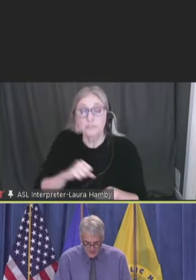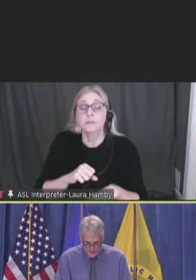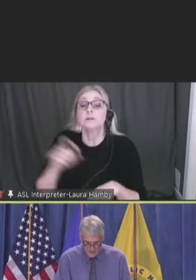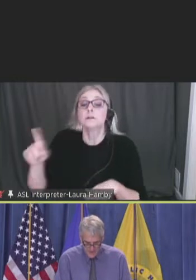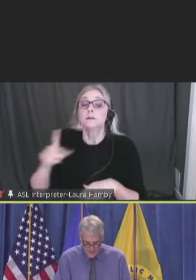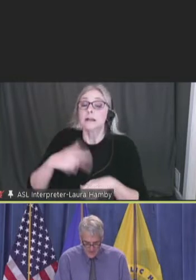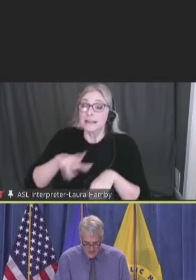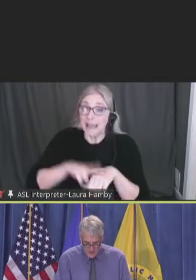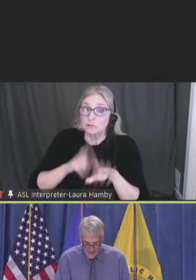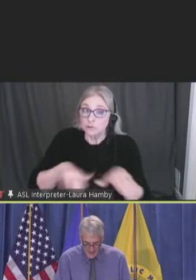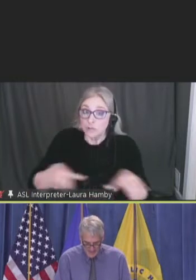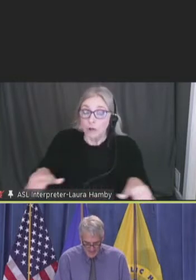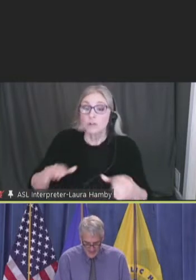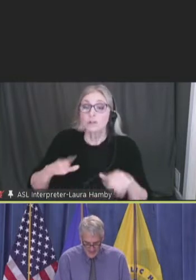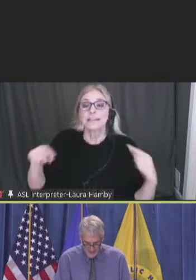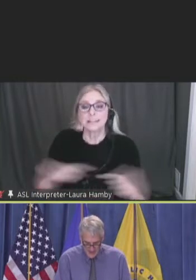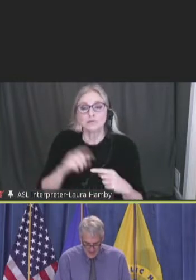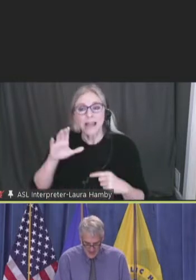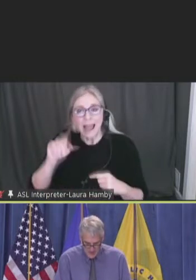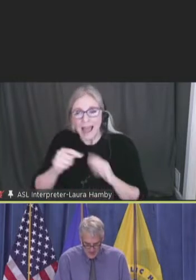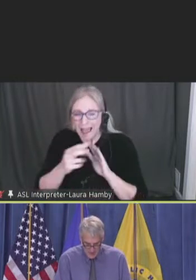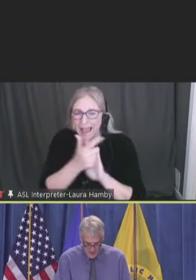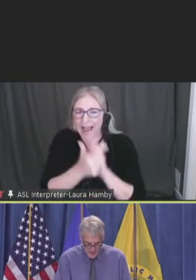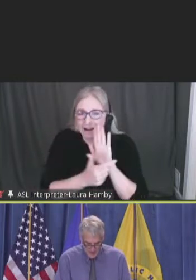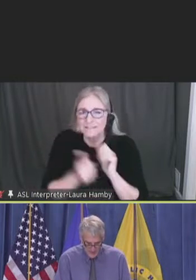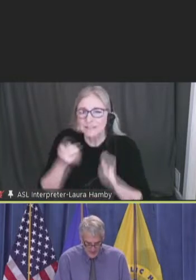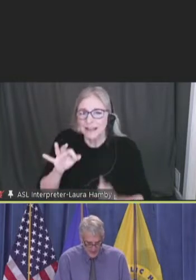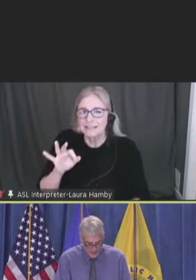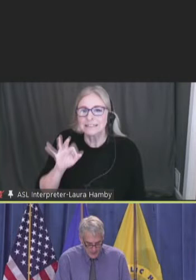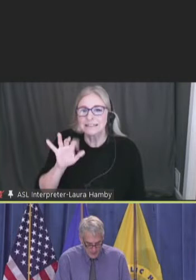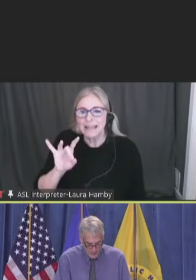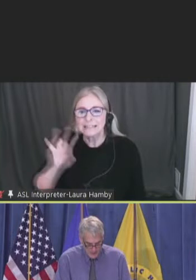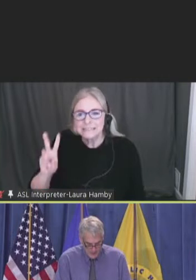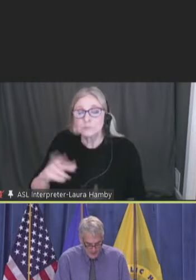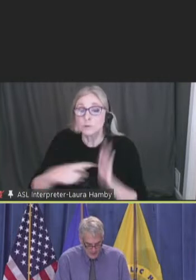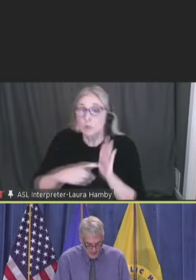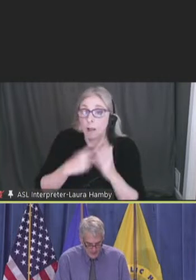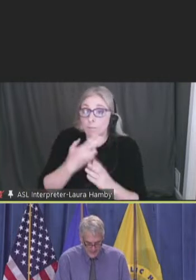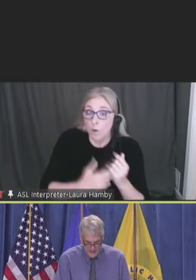The National Childhood Vaccine Injury Act of 1986 requires both healthcare workers and